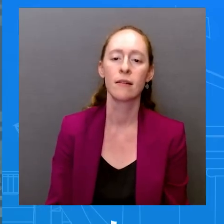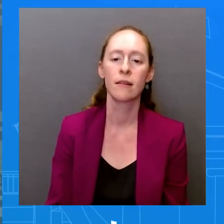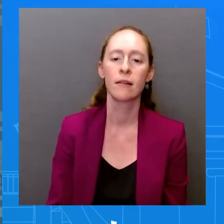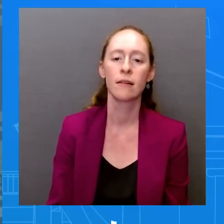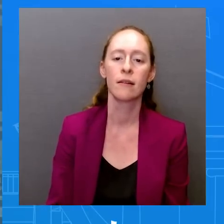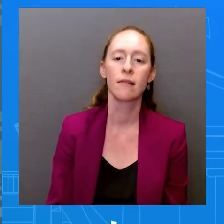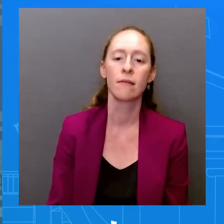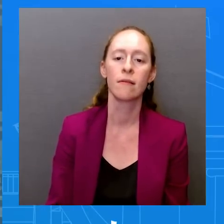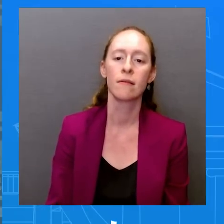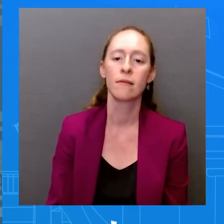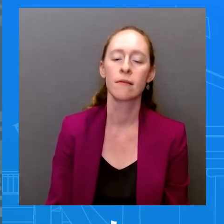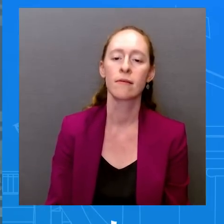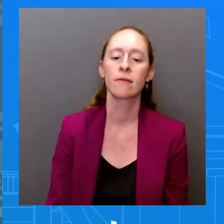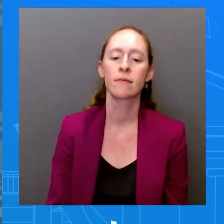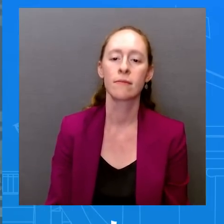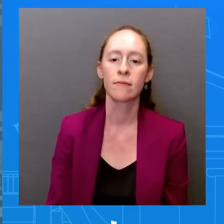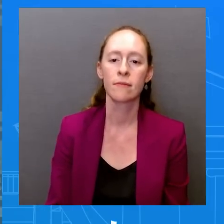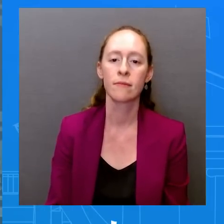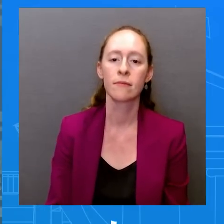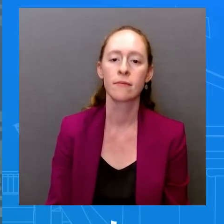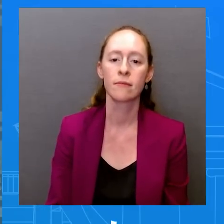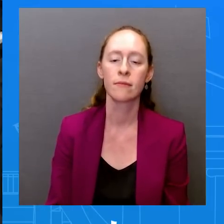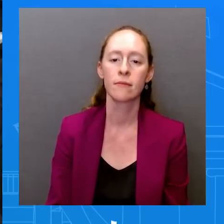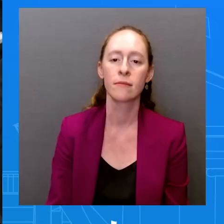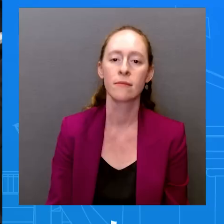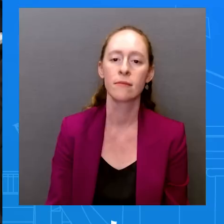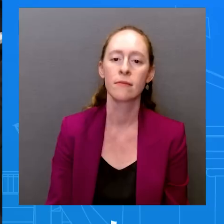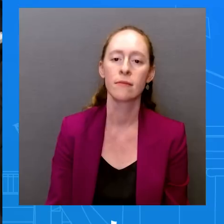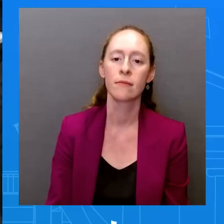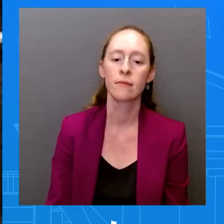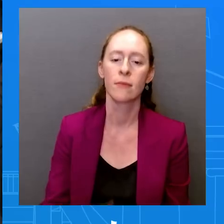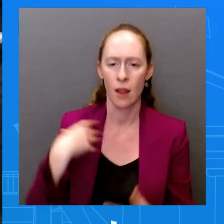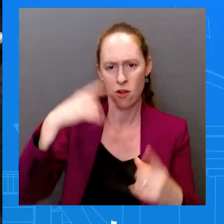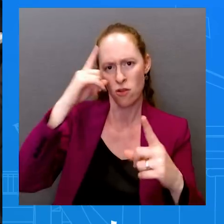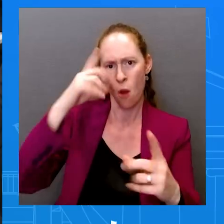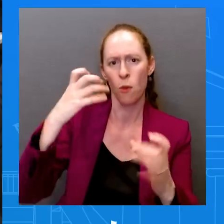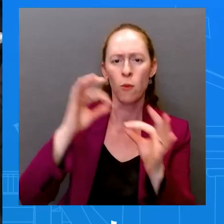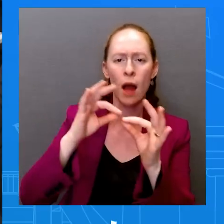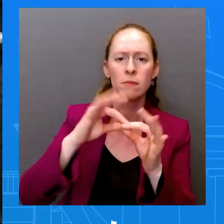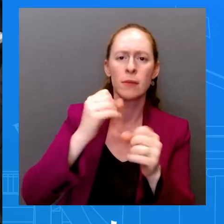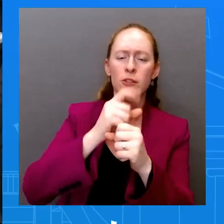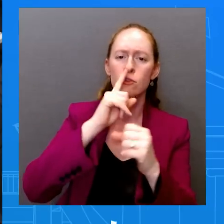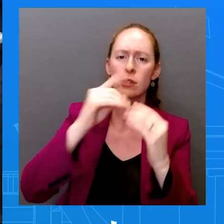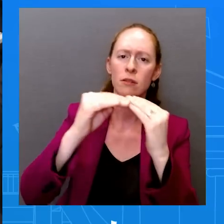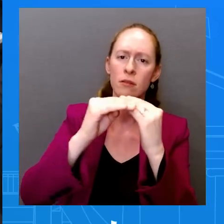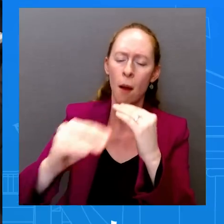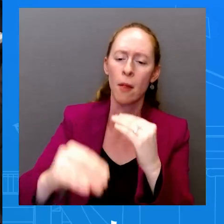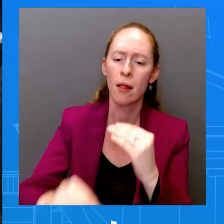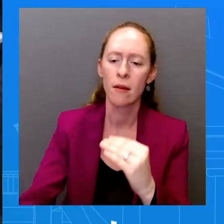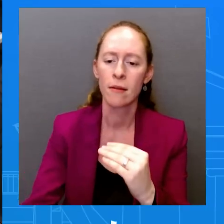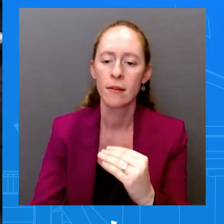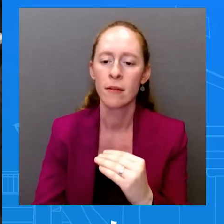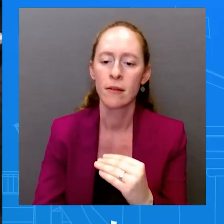for the American people, including at the pump. The Press: And then you mentioned the President is going to Ohio tomorrow for this groundbreaking.